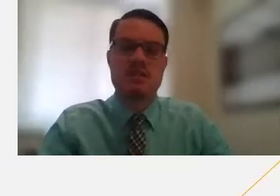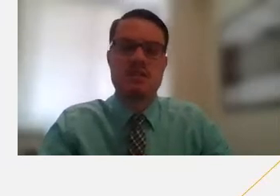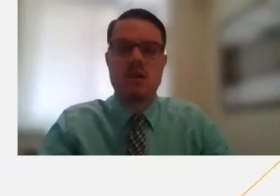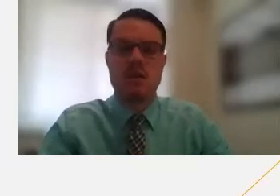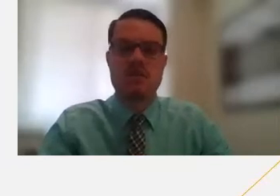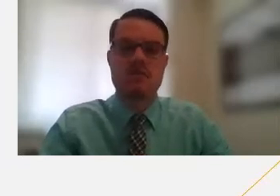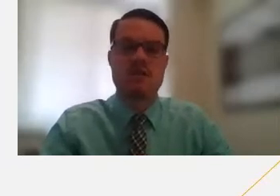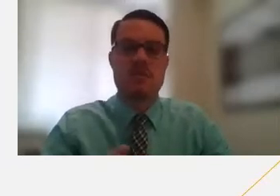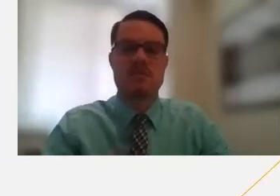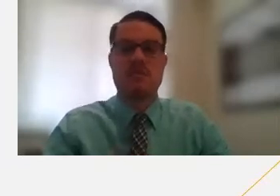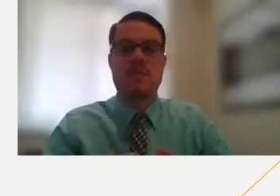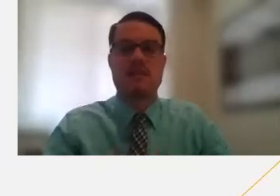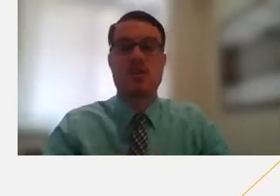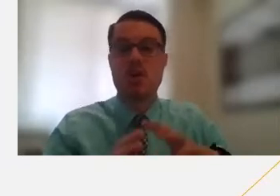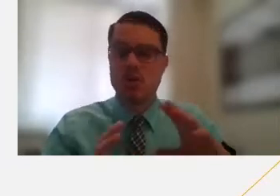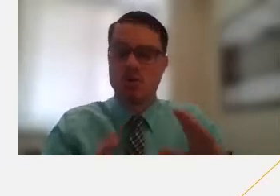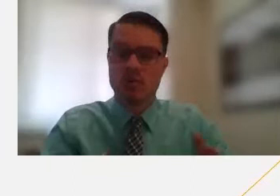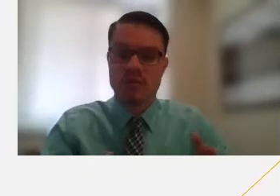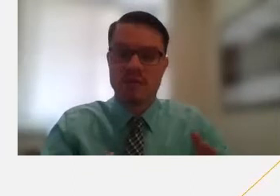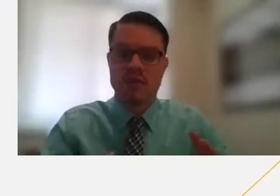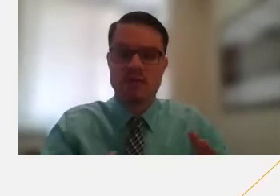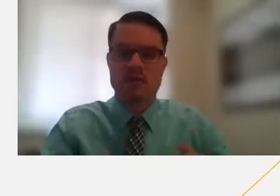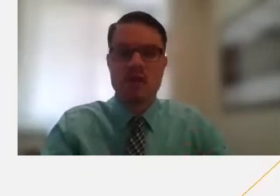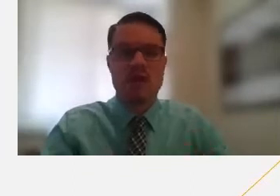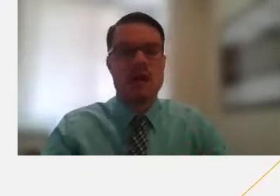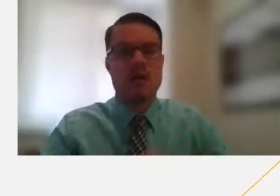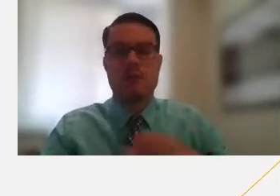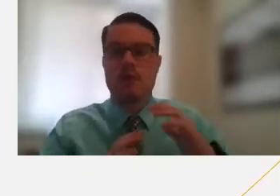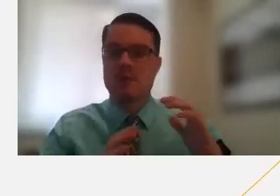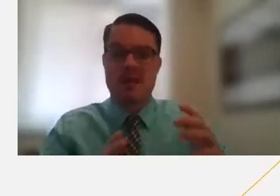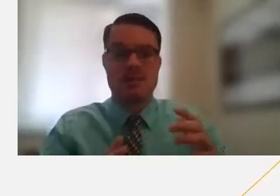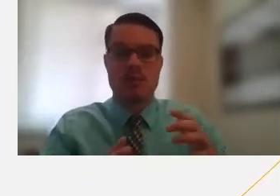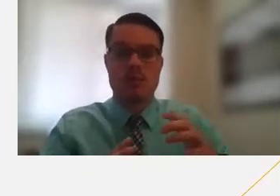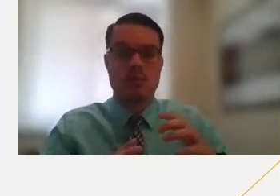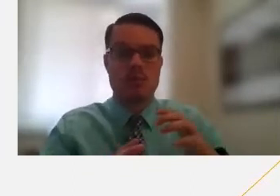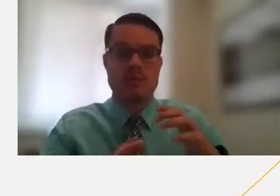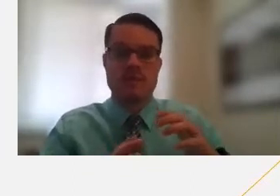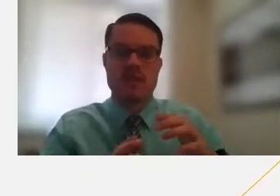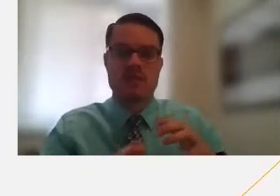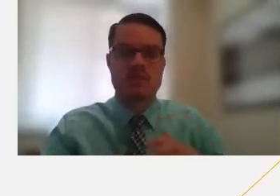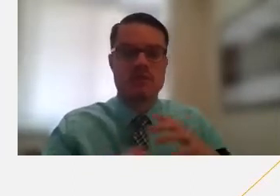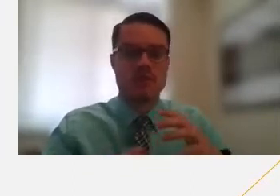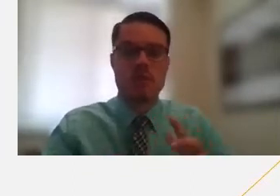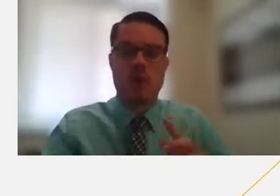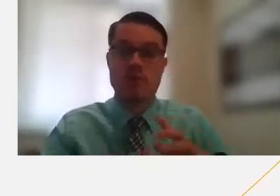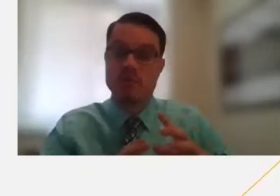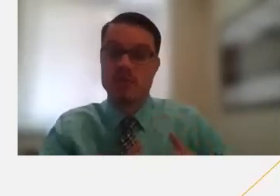on issues that appear to be impacting groups of individuals. For example, we'll do investigations of group homes,